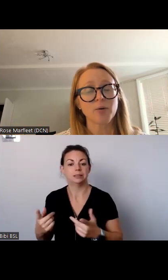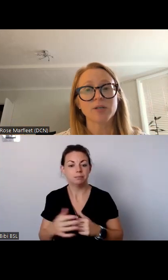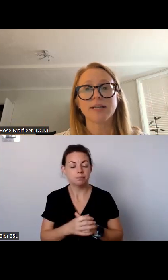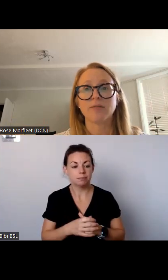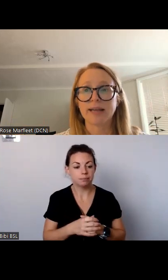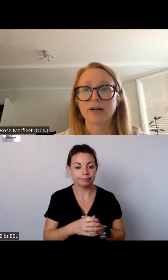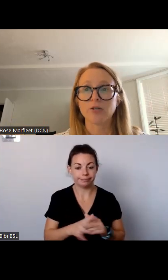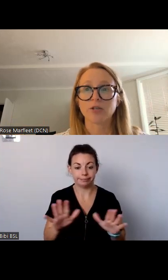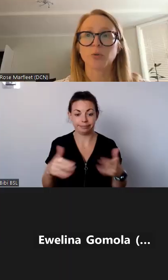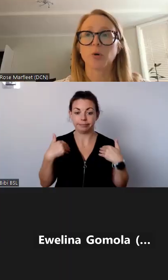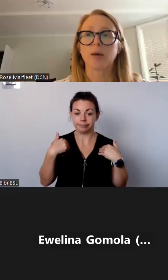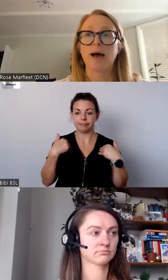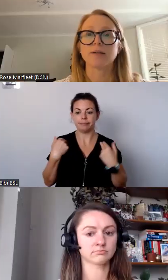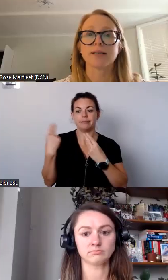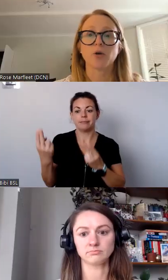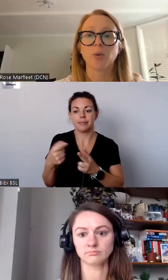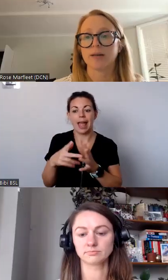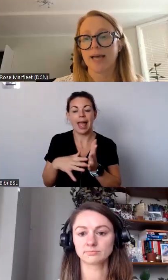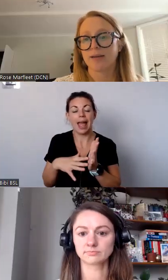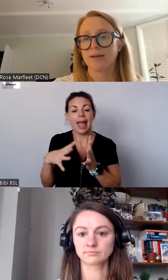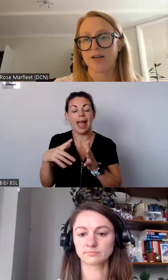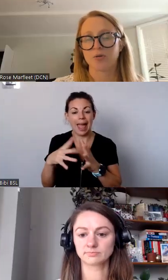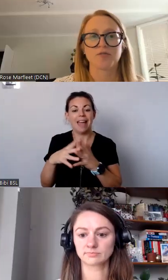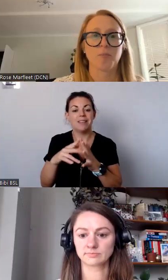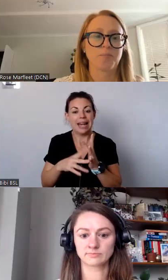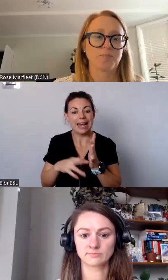across to Ewelina who's going to talk a bit about who we can take entries from.